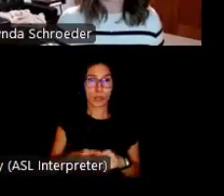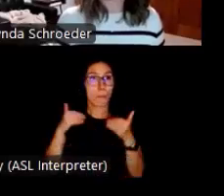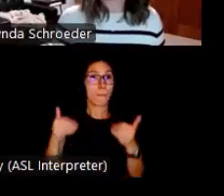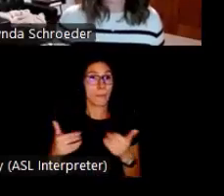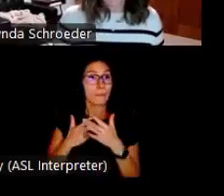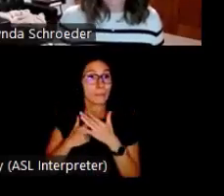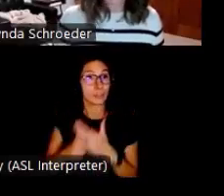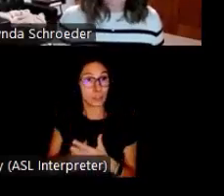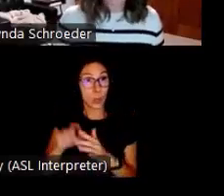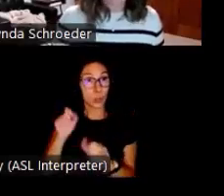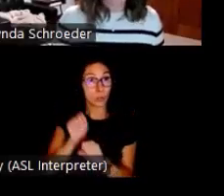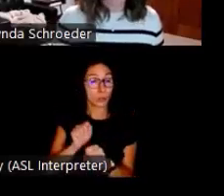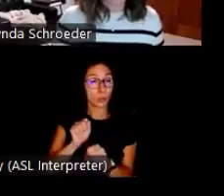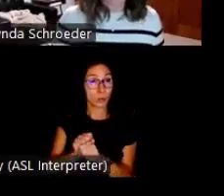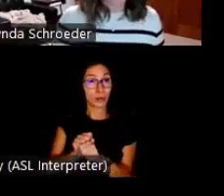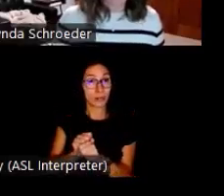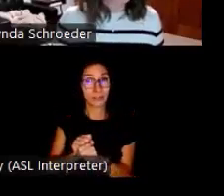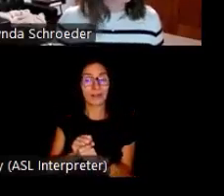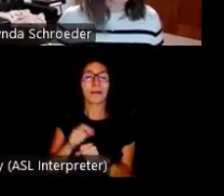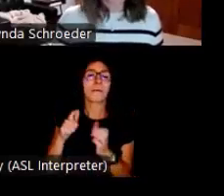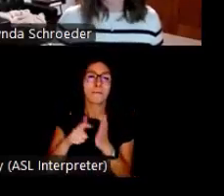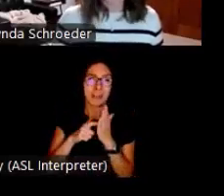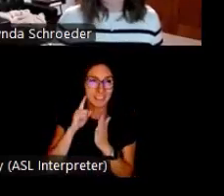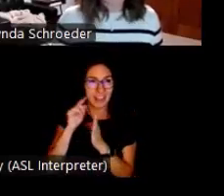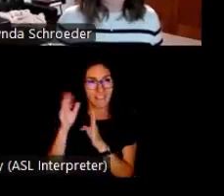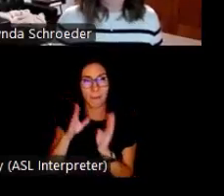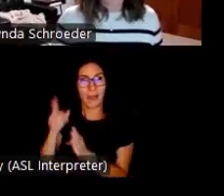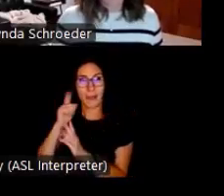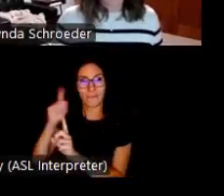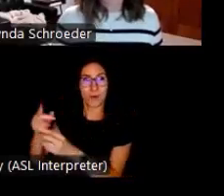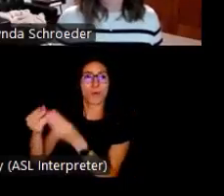to do something about it in the end, and not just write the policy brief,